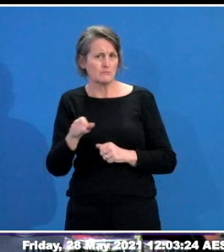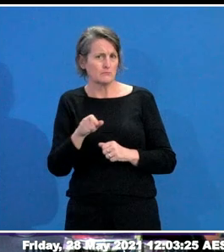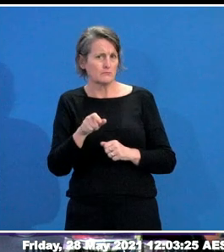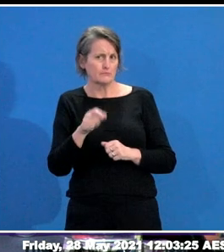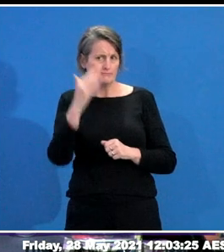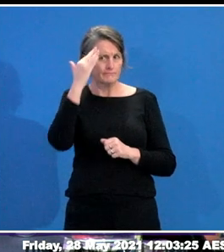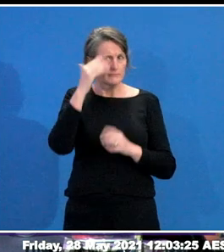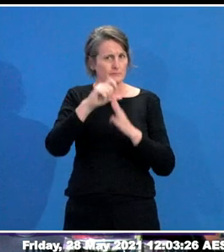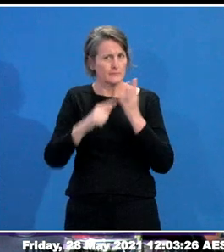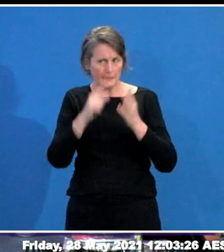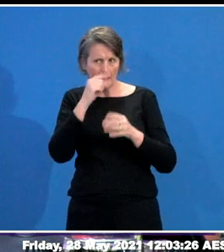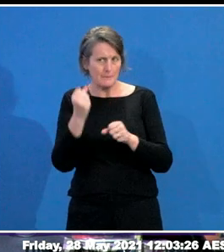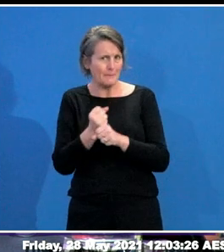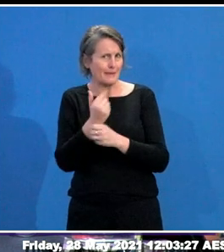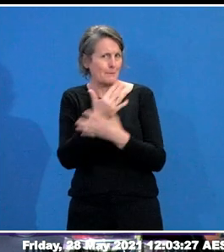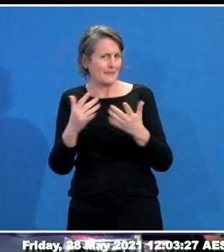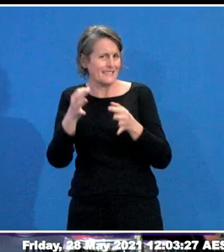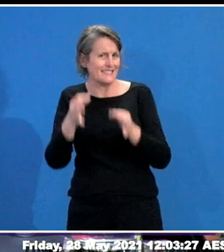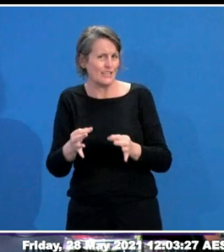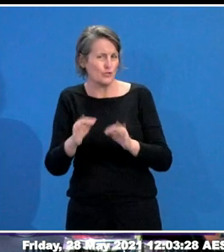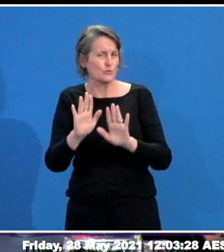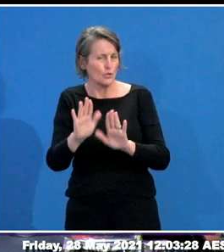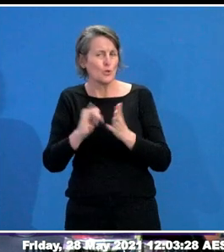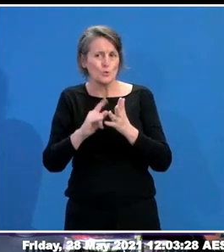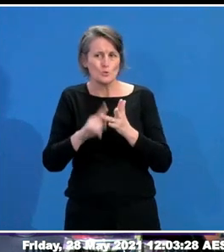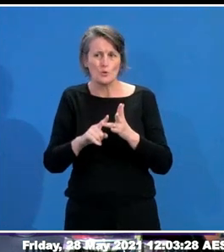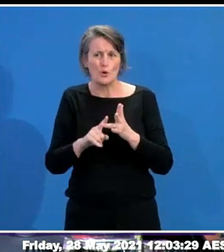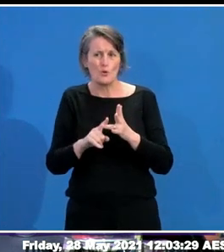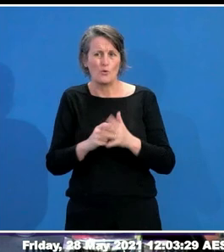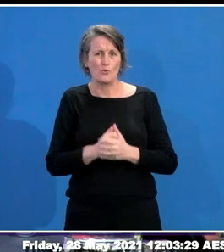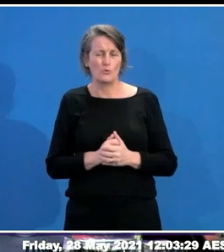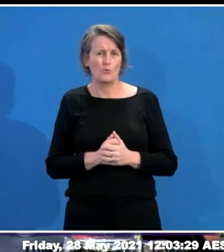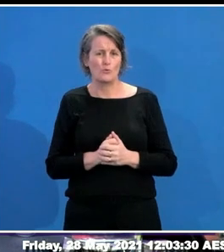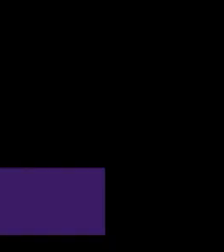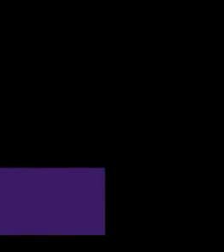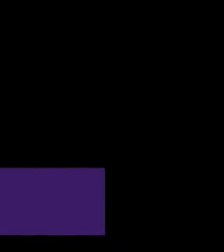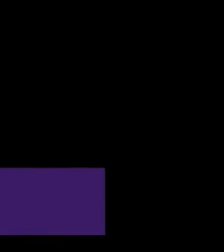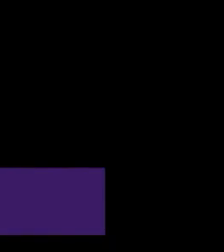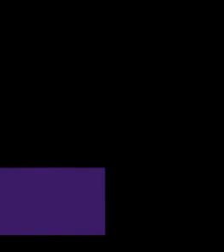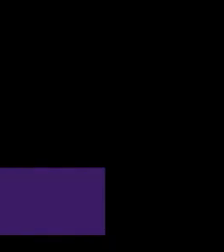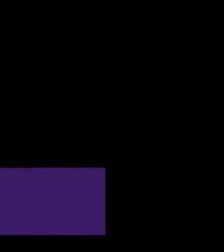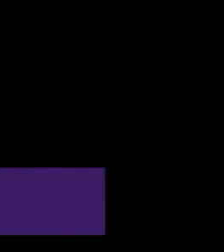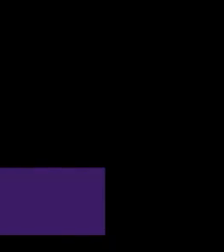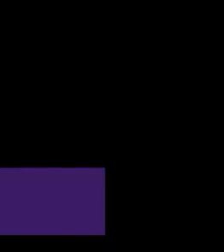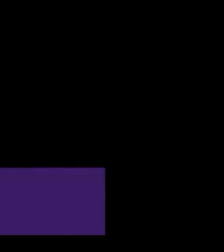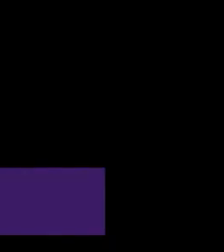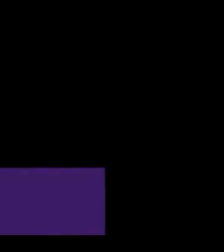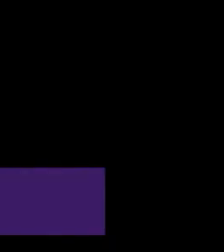decisions. So, please, in terms of decision-making we support our clients